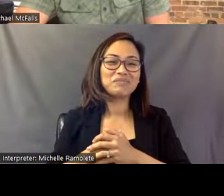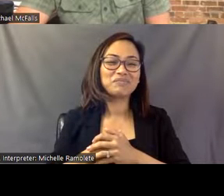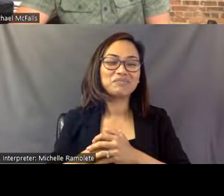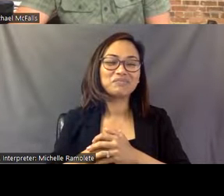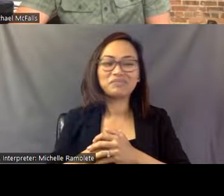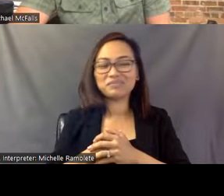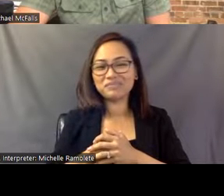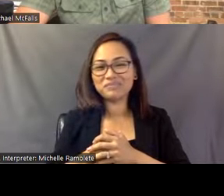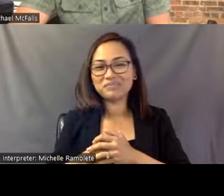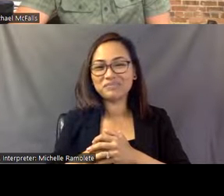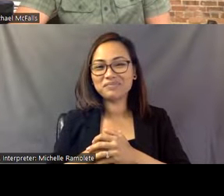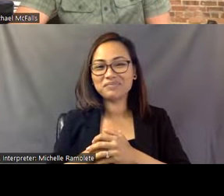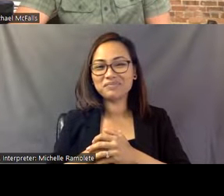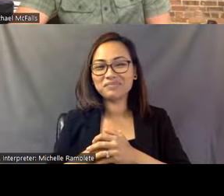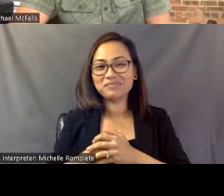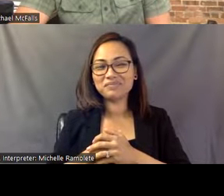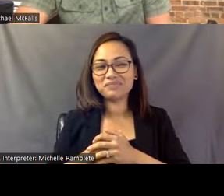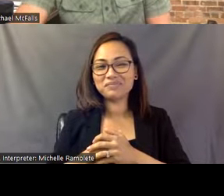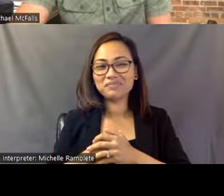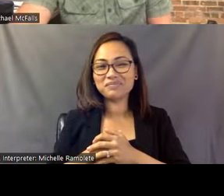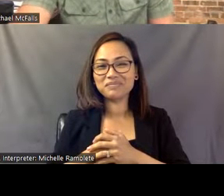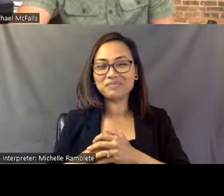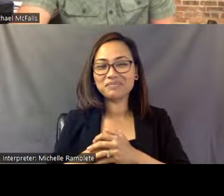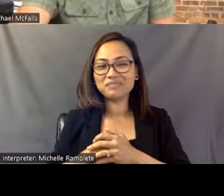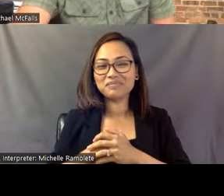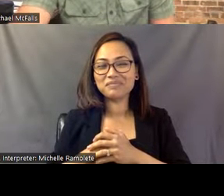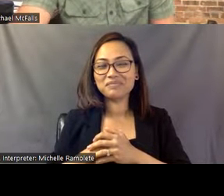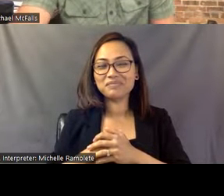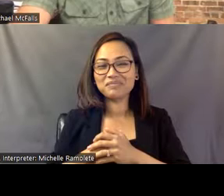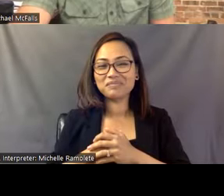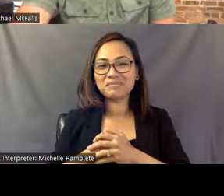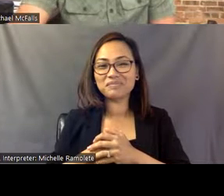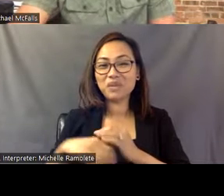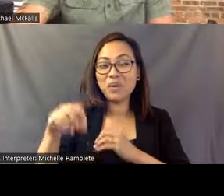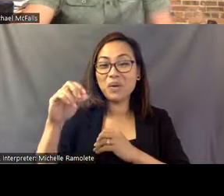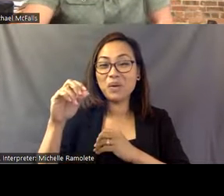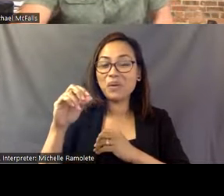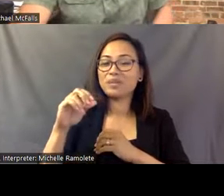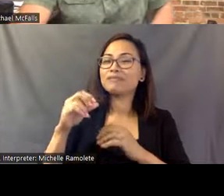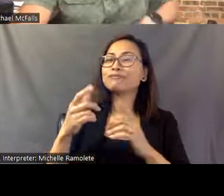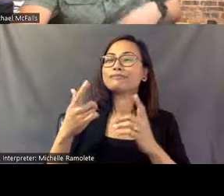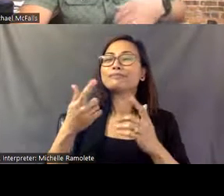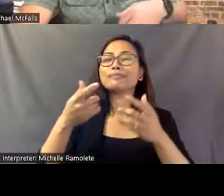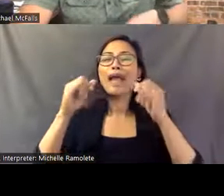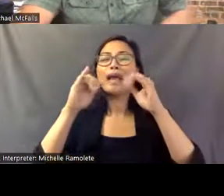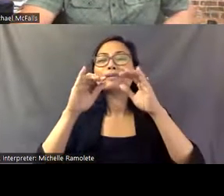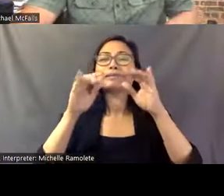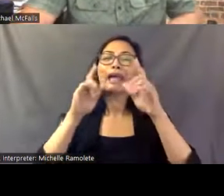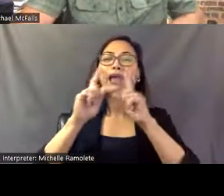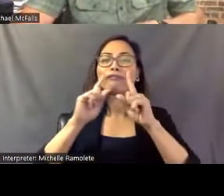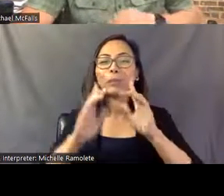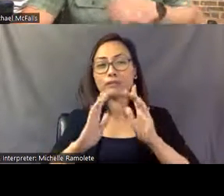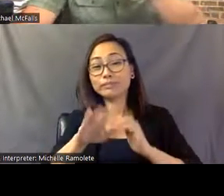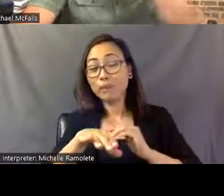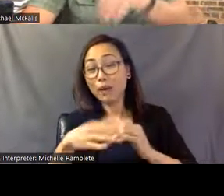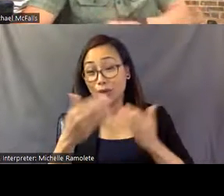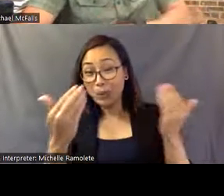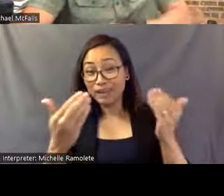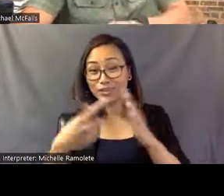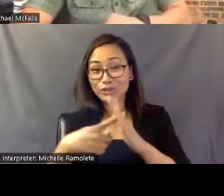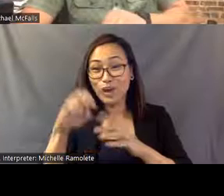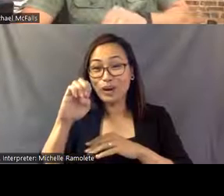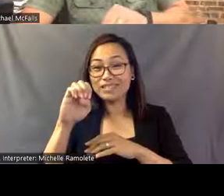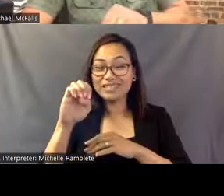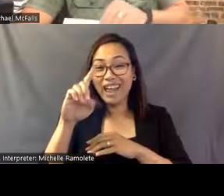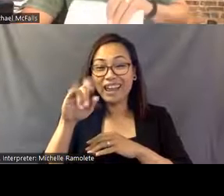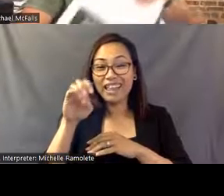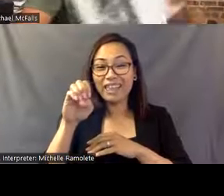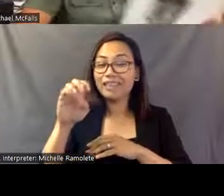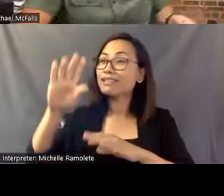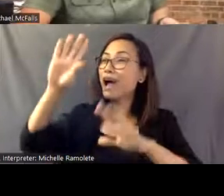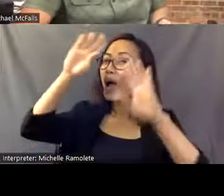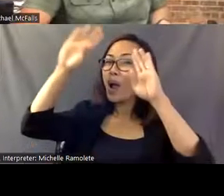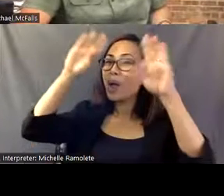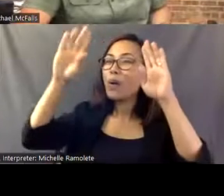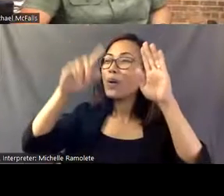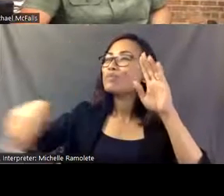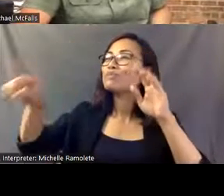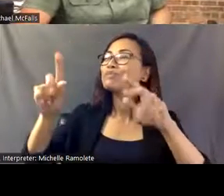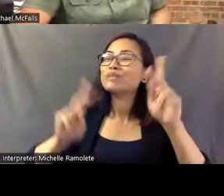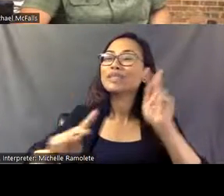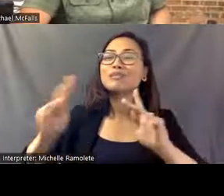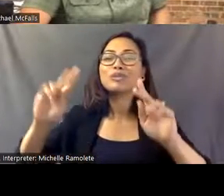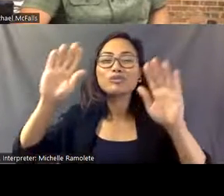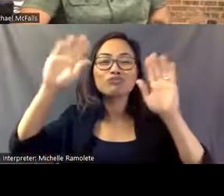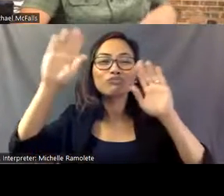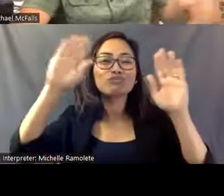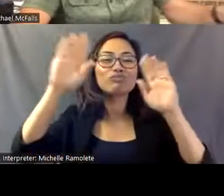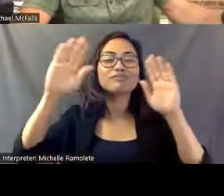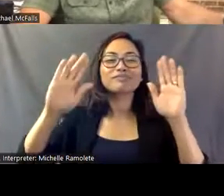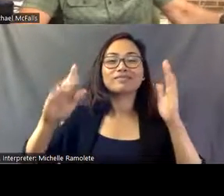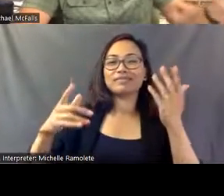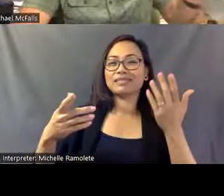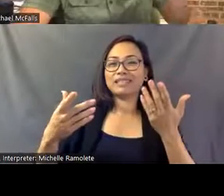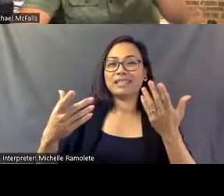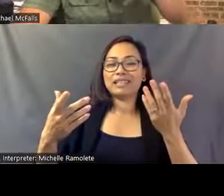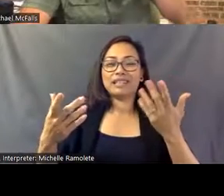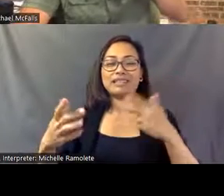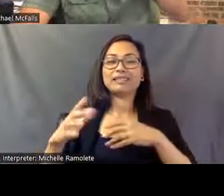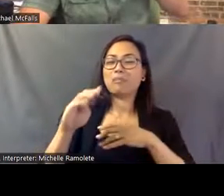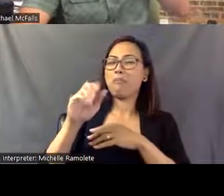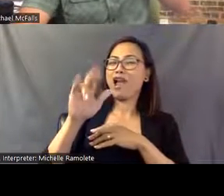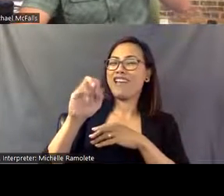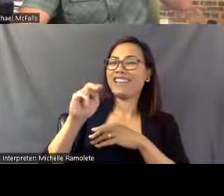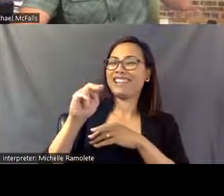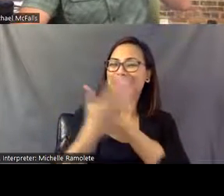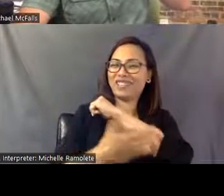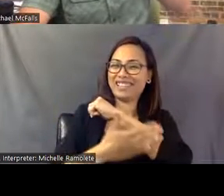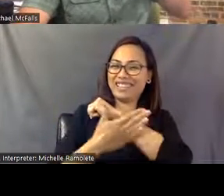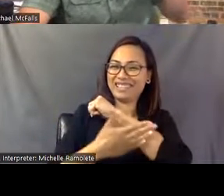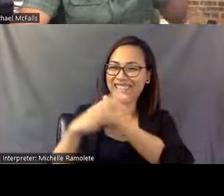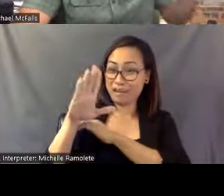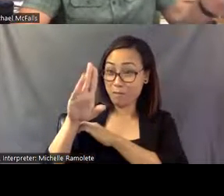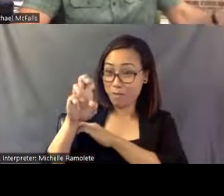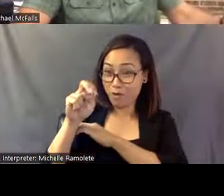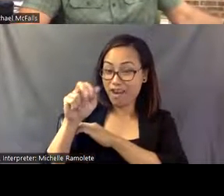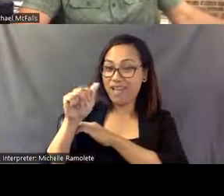[Voiceover] [recorded] Okay, why don't you start out, Eddie, and just introduce yourself